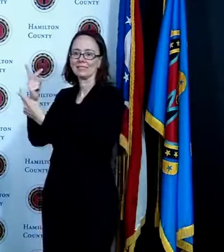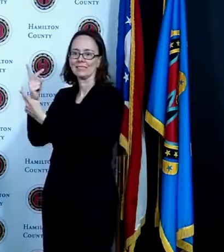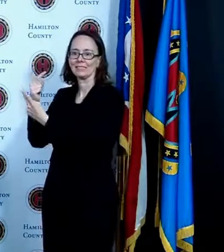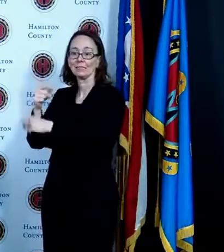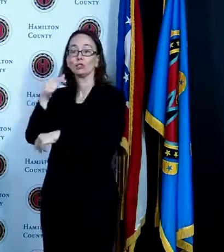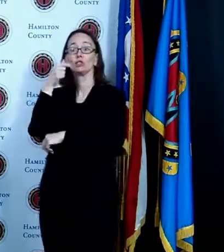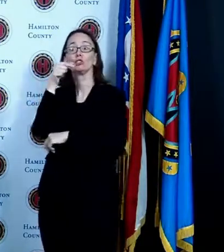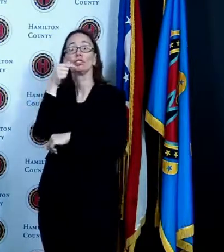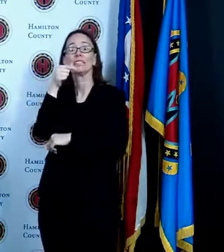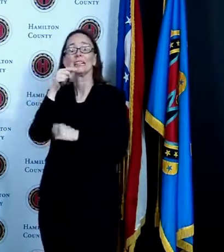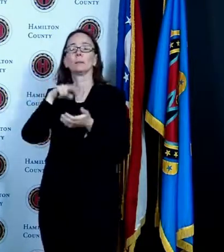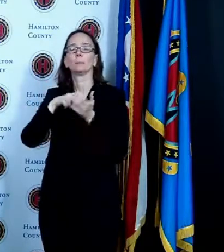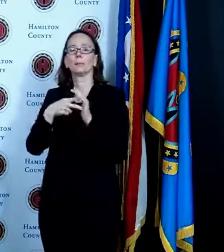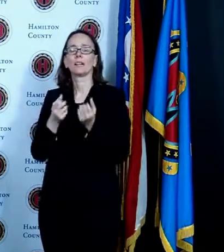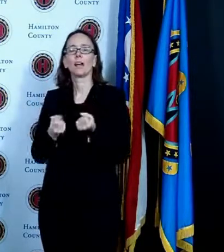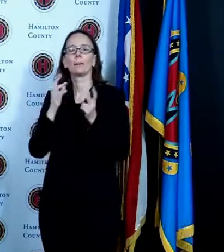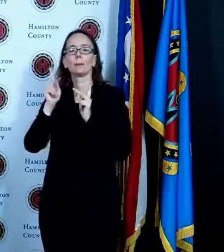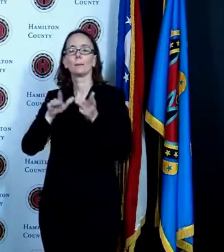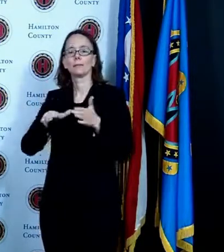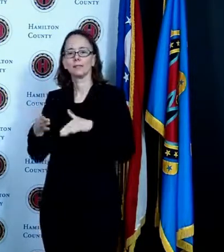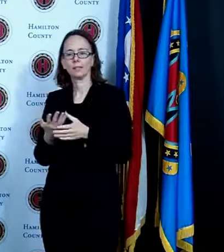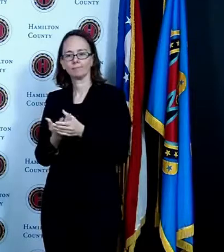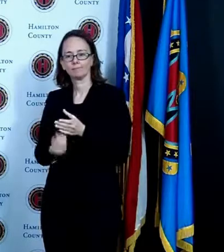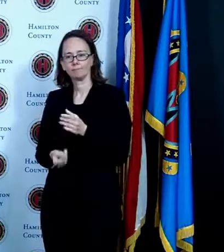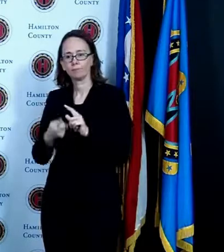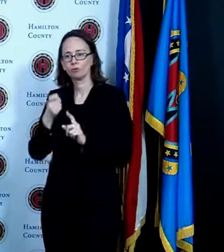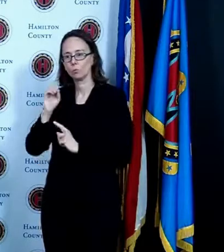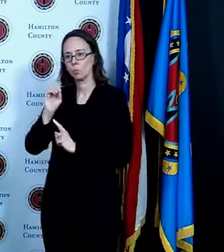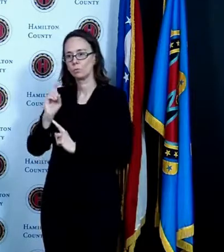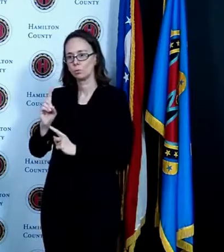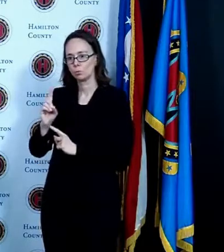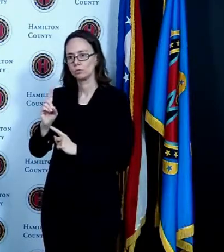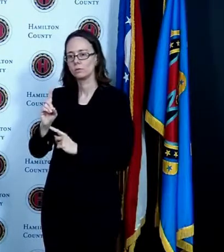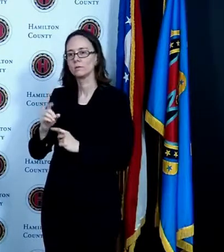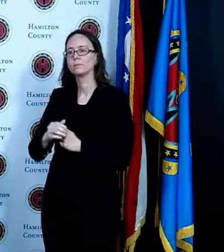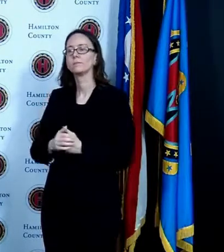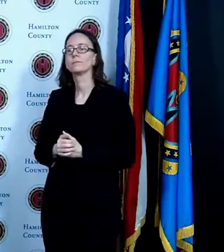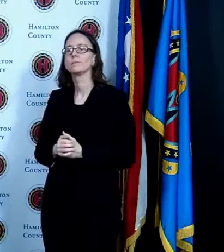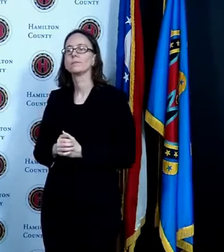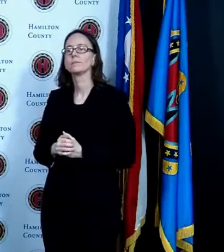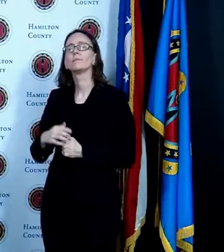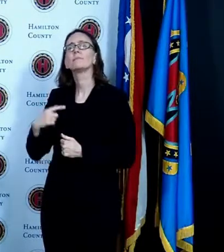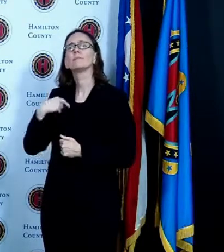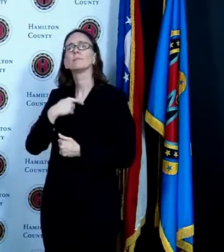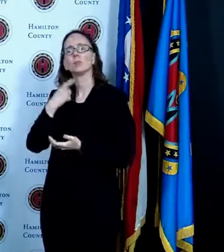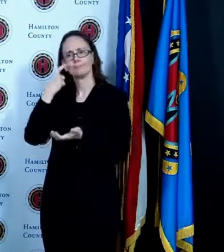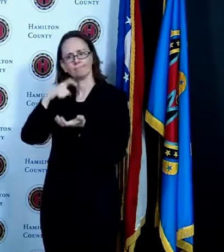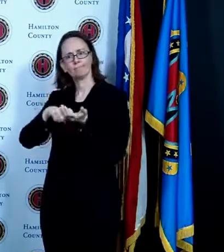you can see we had a high number relatively high number May June and July